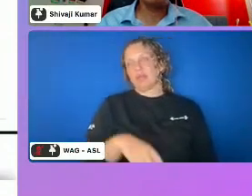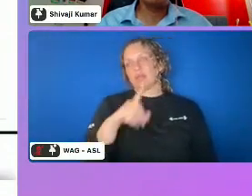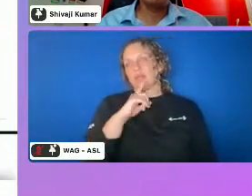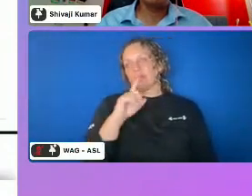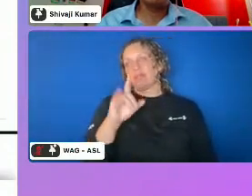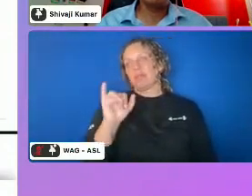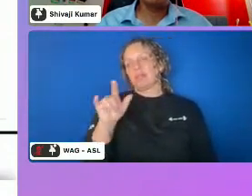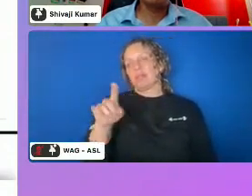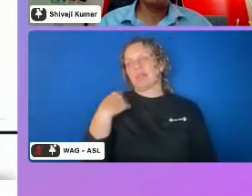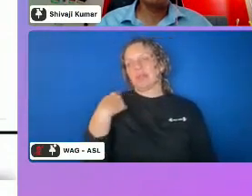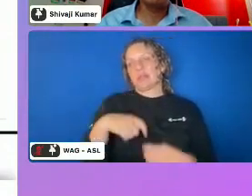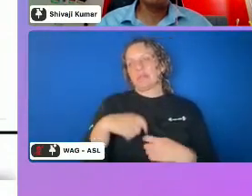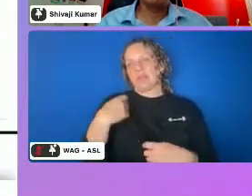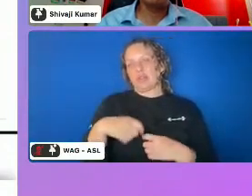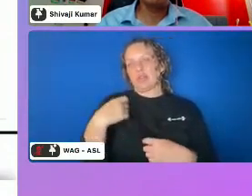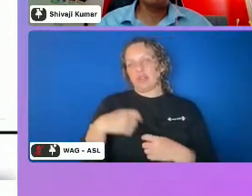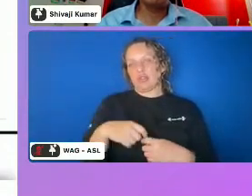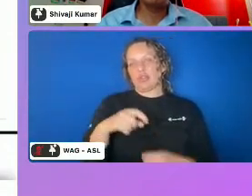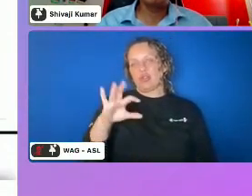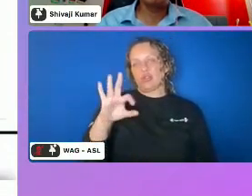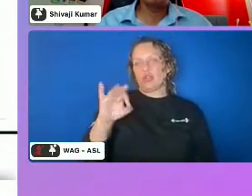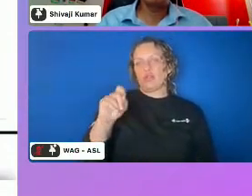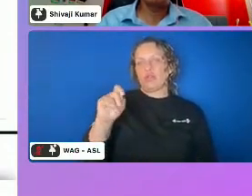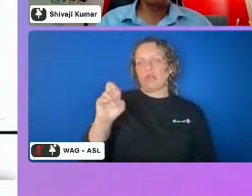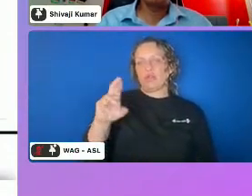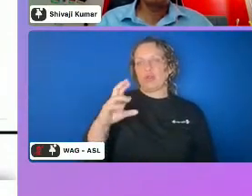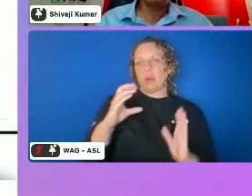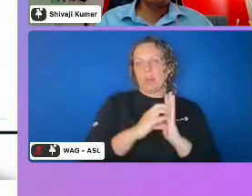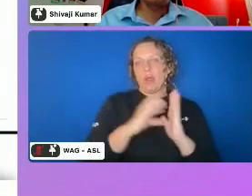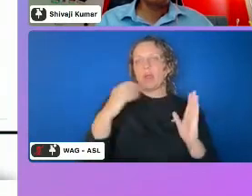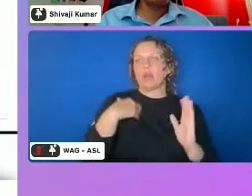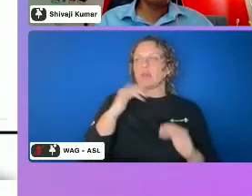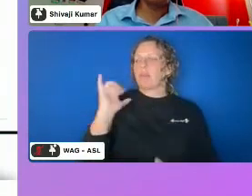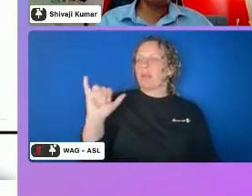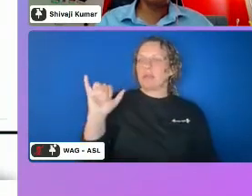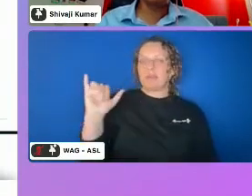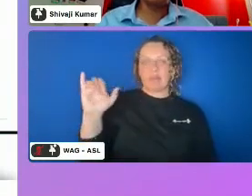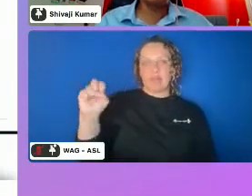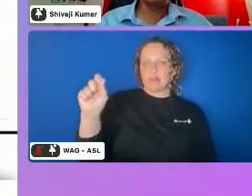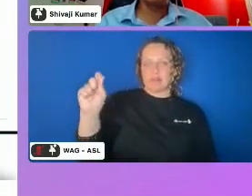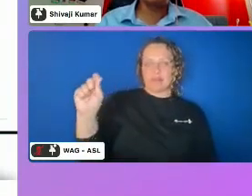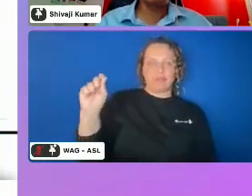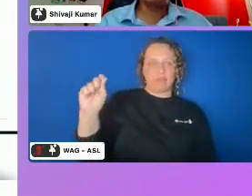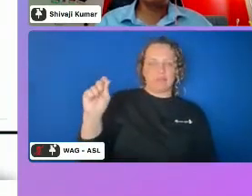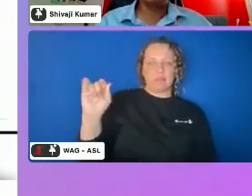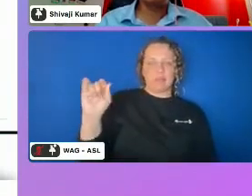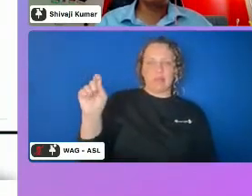and it says that it is Spanish. So I'm gonna leave the yes radio button selected because that is an accurate depiction